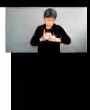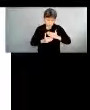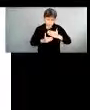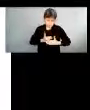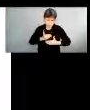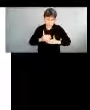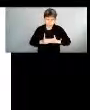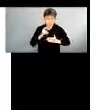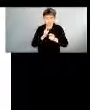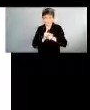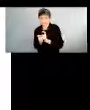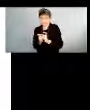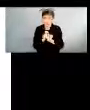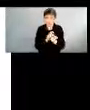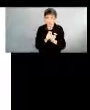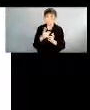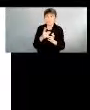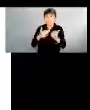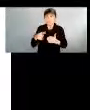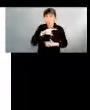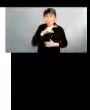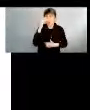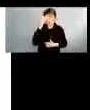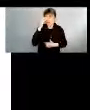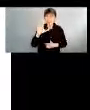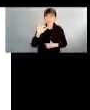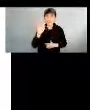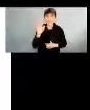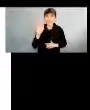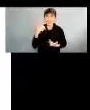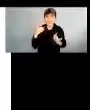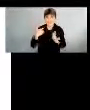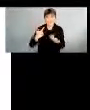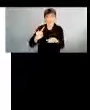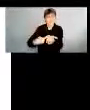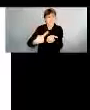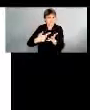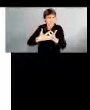the conversations that we’ve been having around equity, diversity, inclusion and access